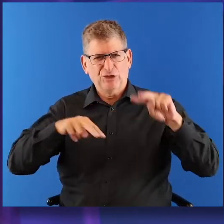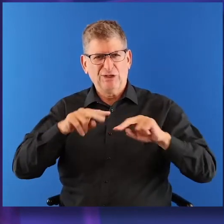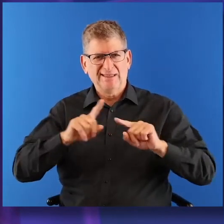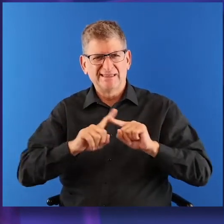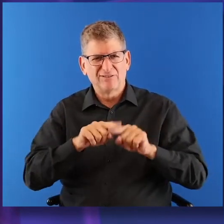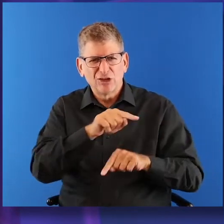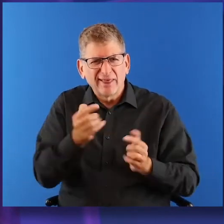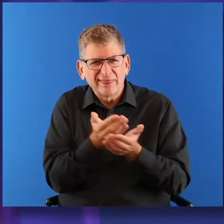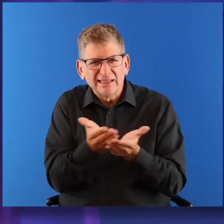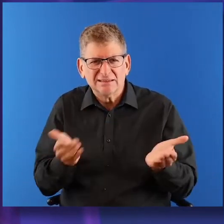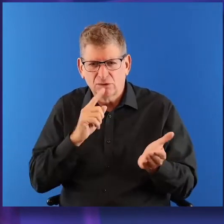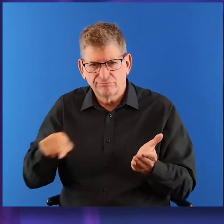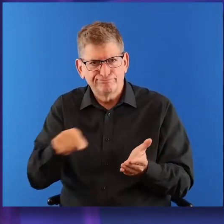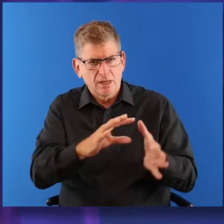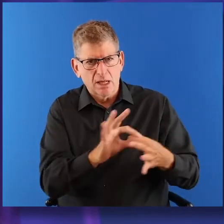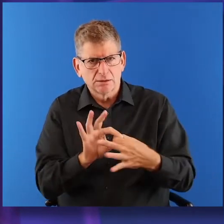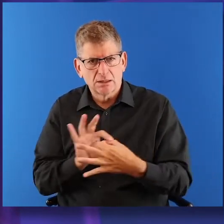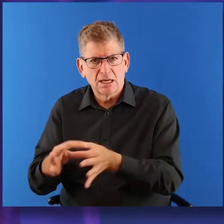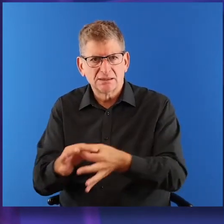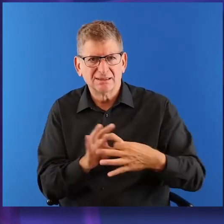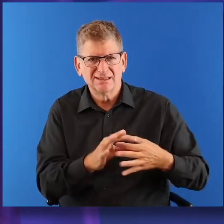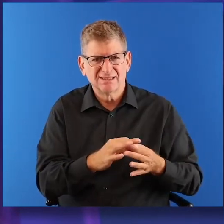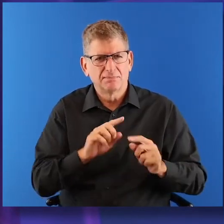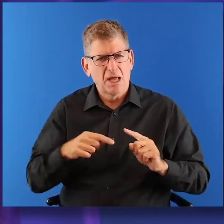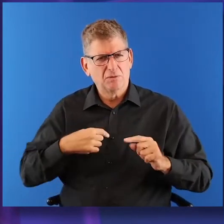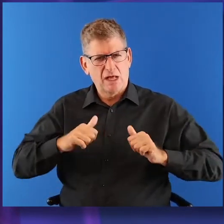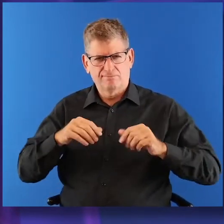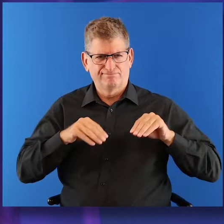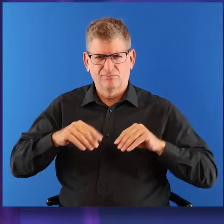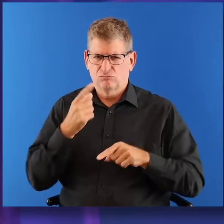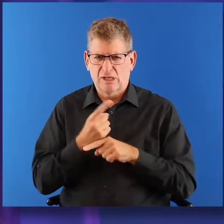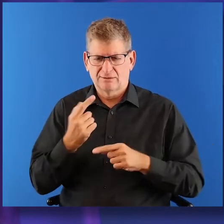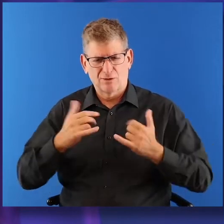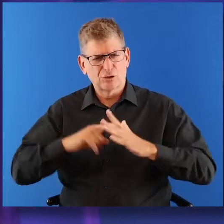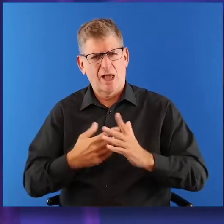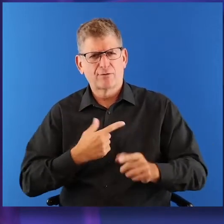equity because it really the evolution in the field over the last 20 years.